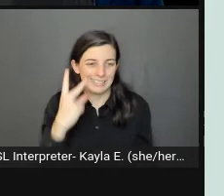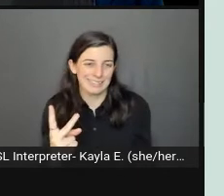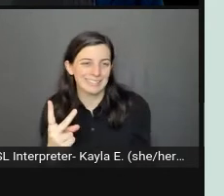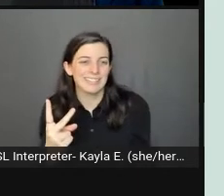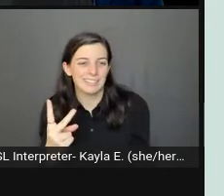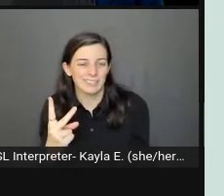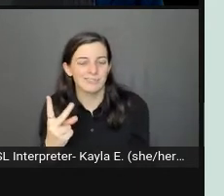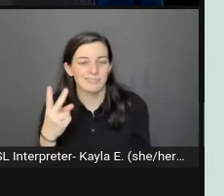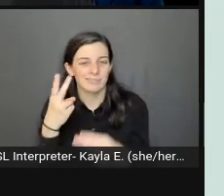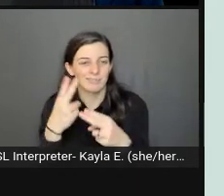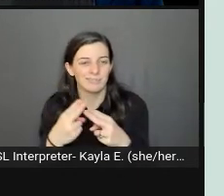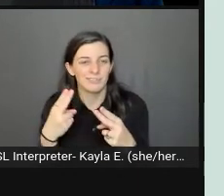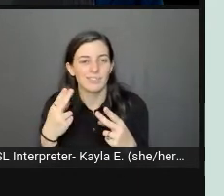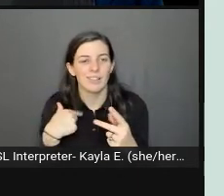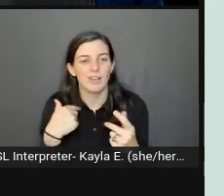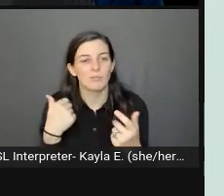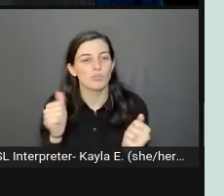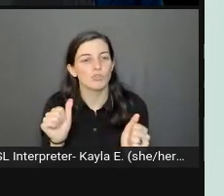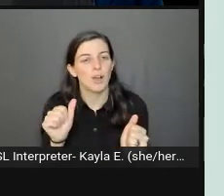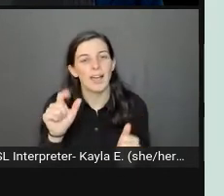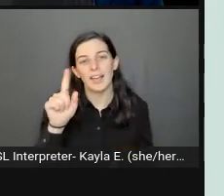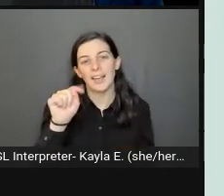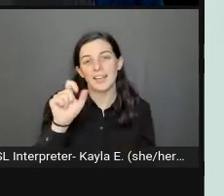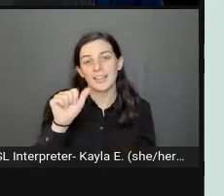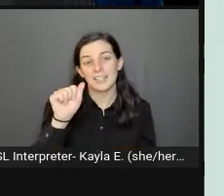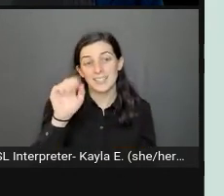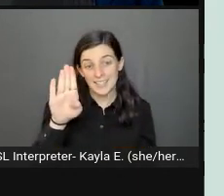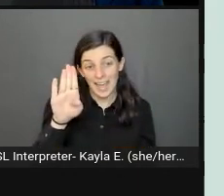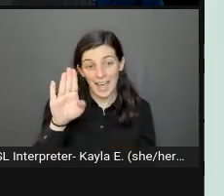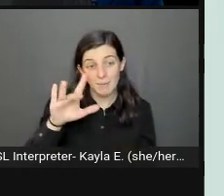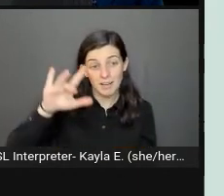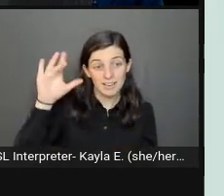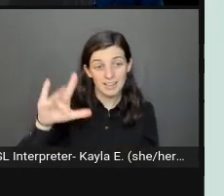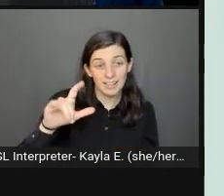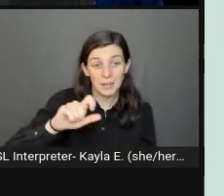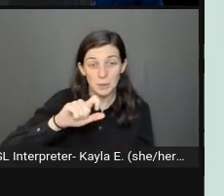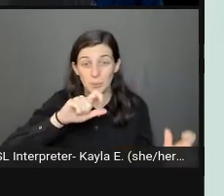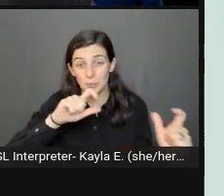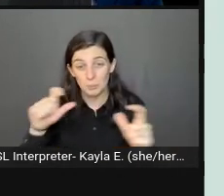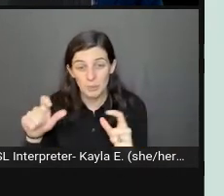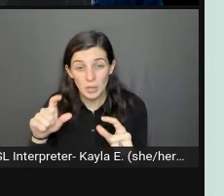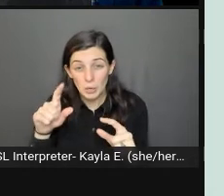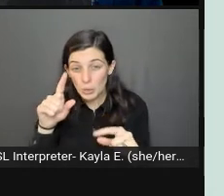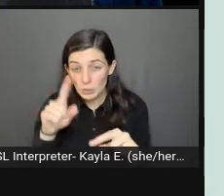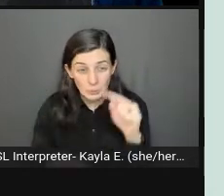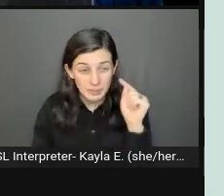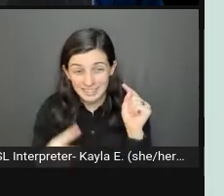Let me do a tab key. Now you probably won't be able to see it. I can only just see it.